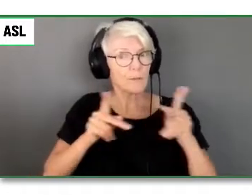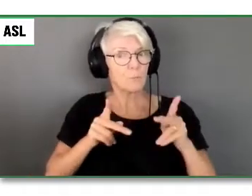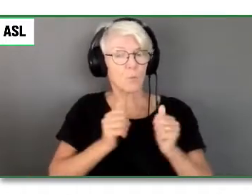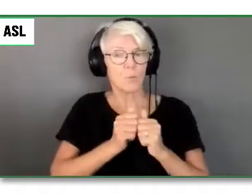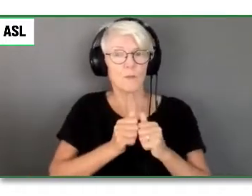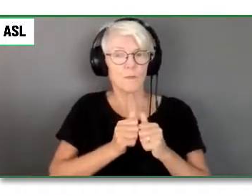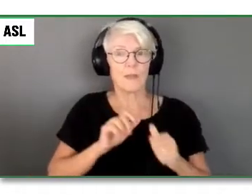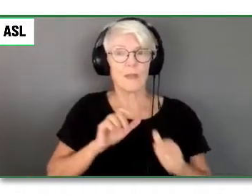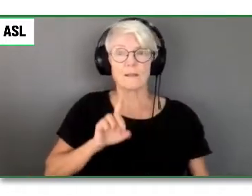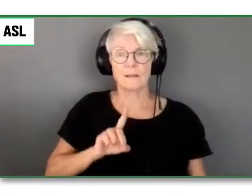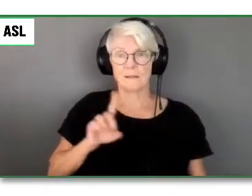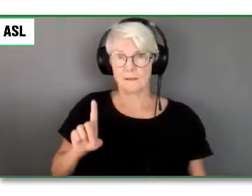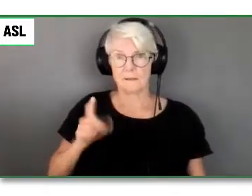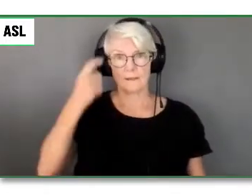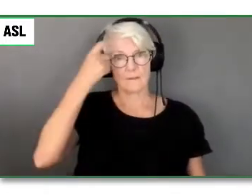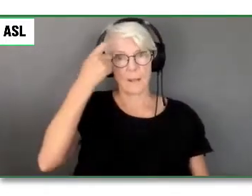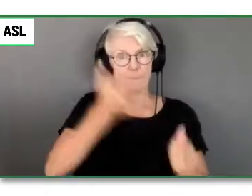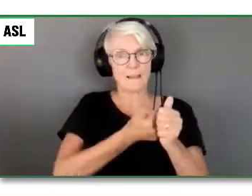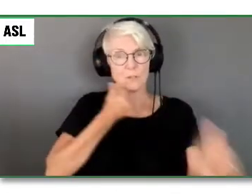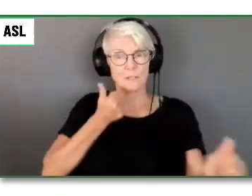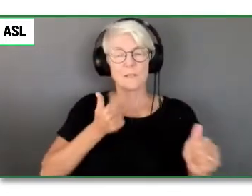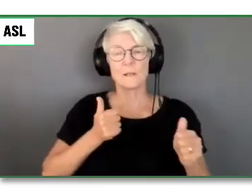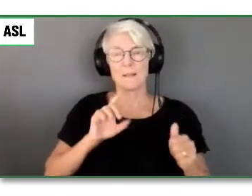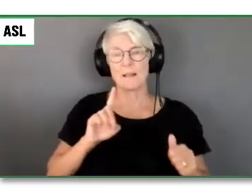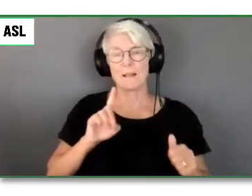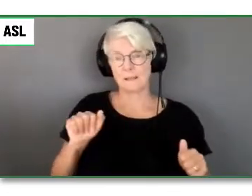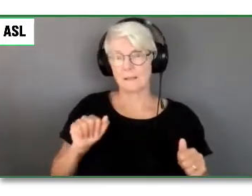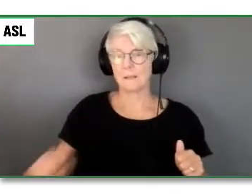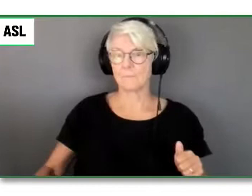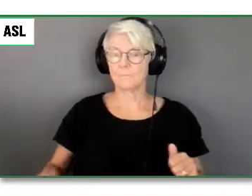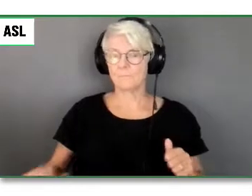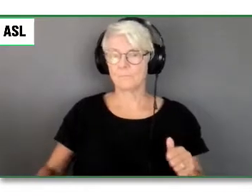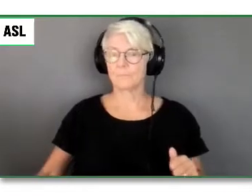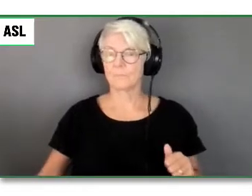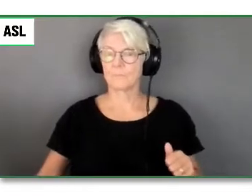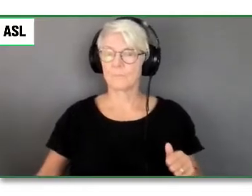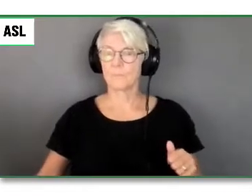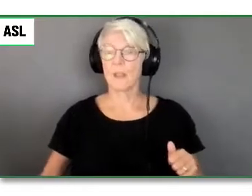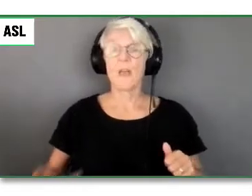They renovated the condo unit to be 100 percent accessible for people with a